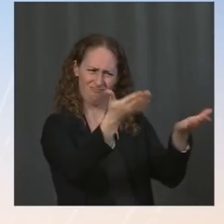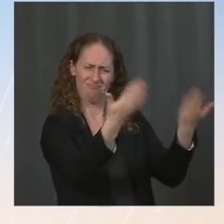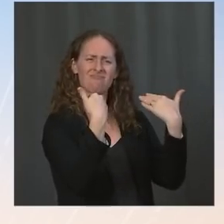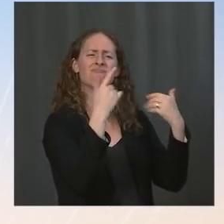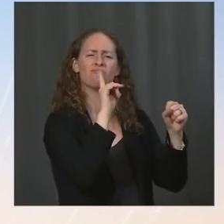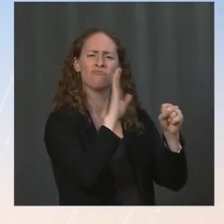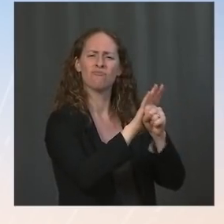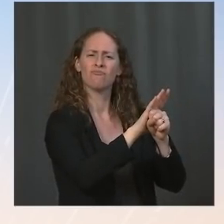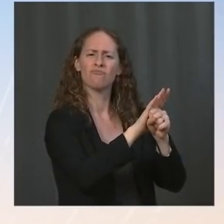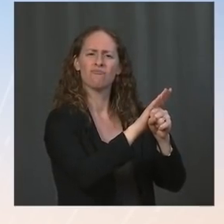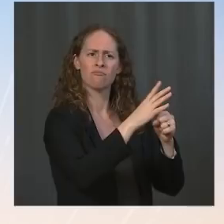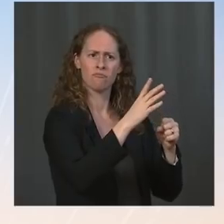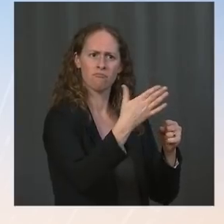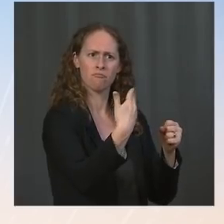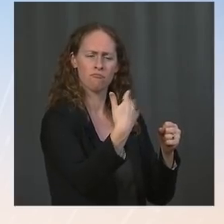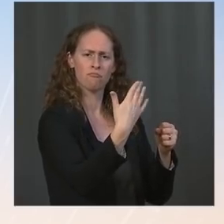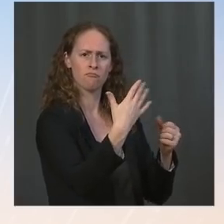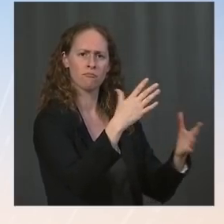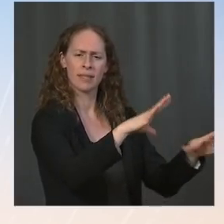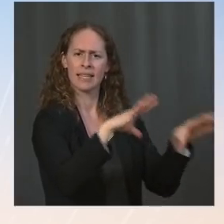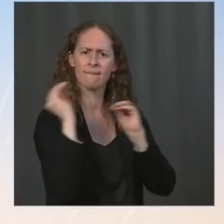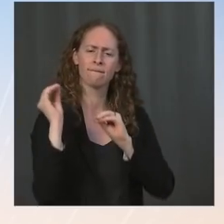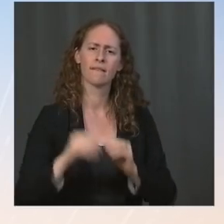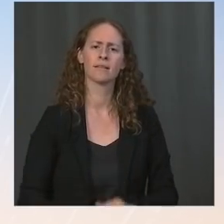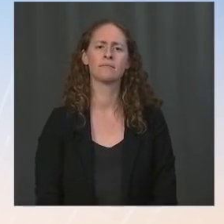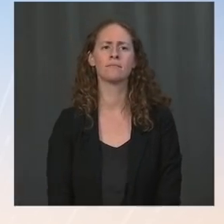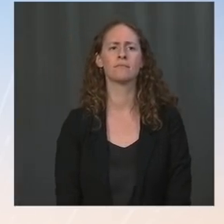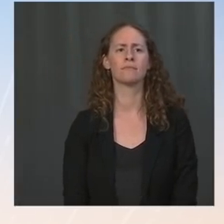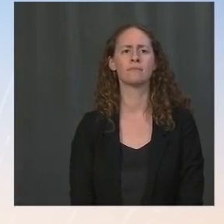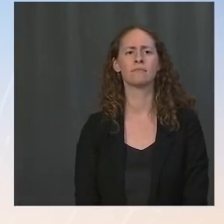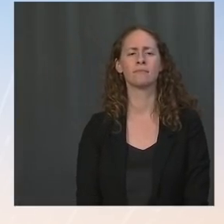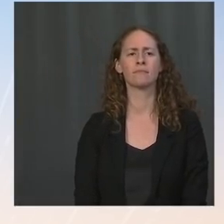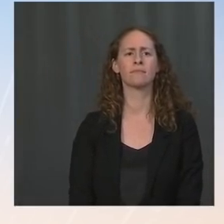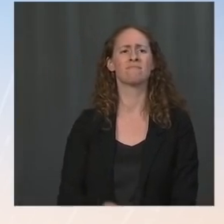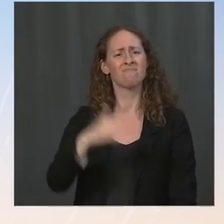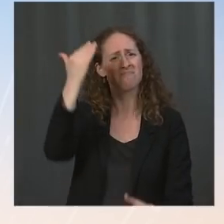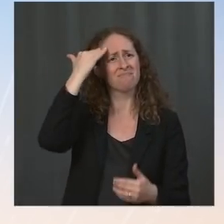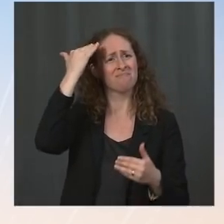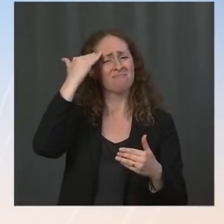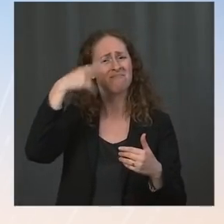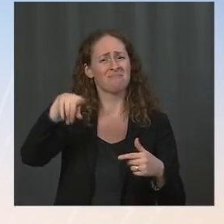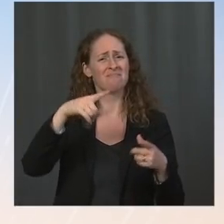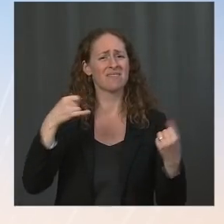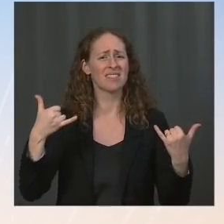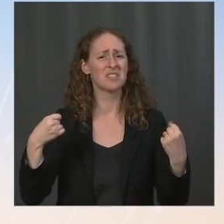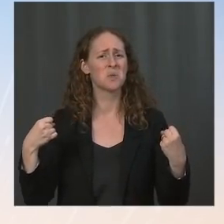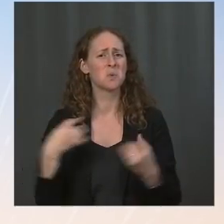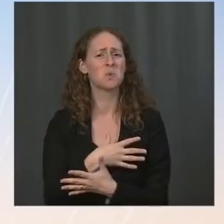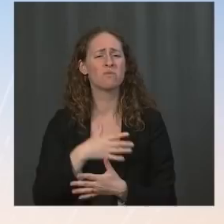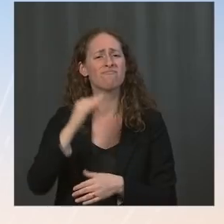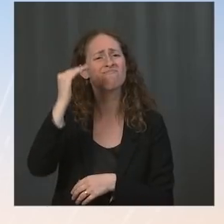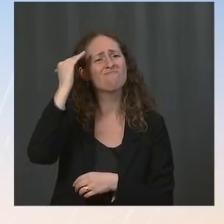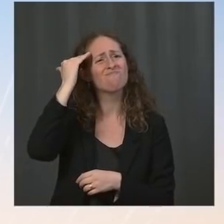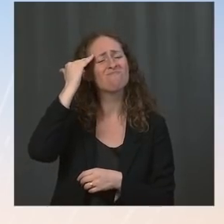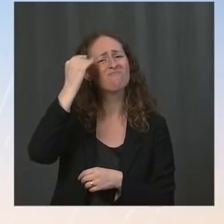I'd also note, and as they know: It is scary, and it is a -- it is a very dangerous situation on the ground.